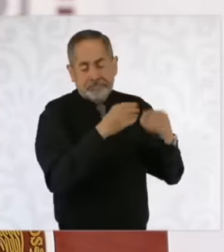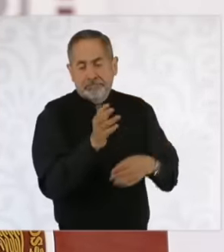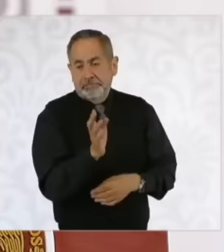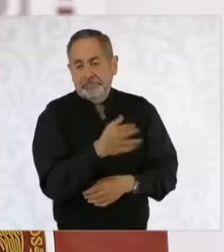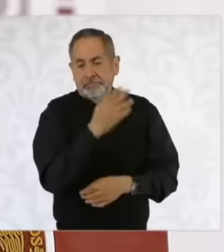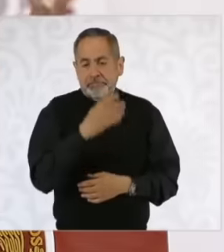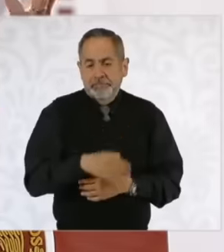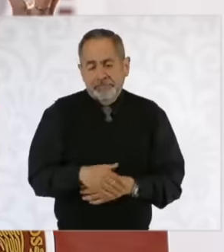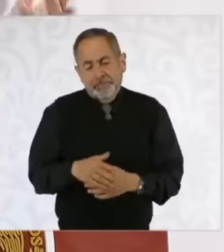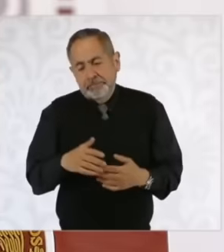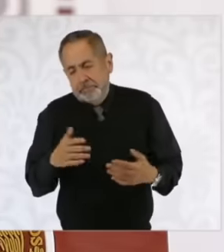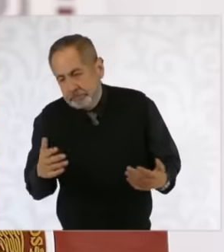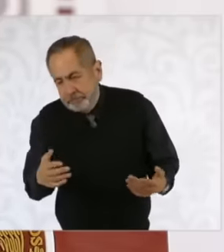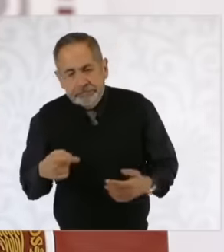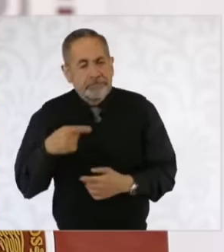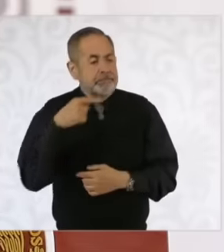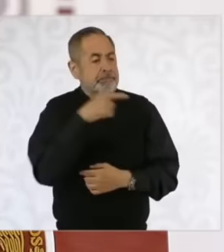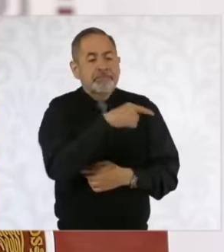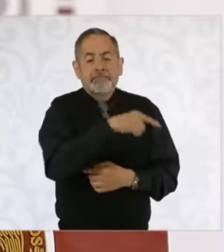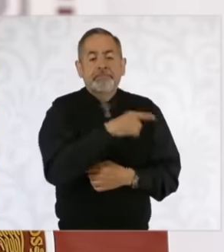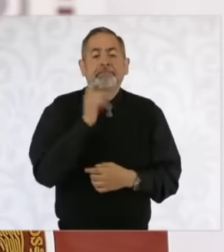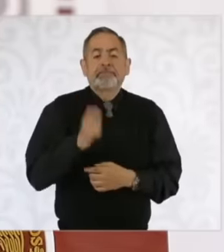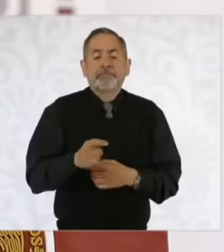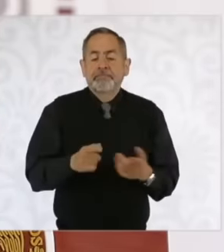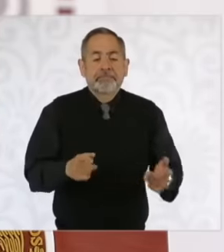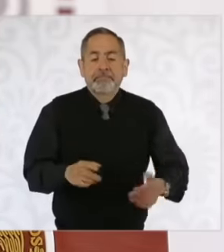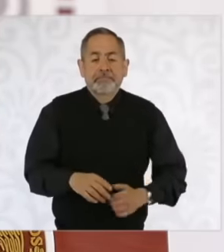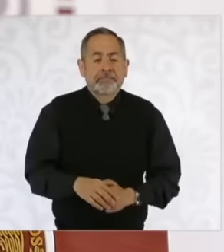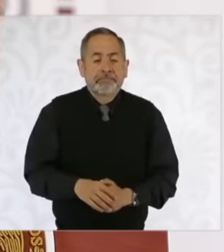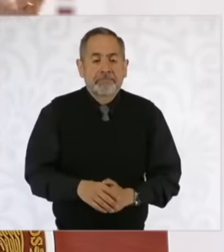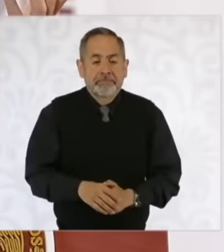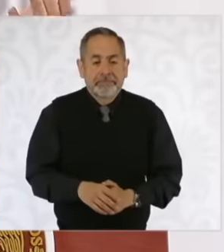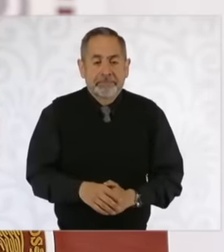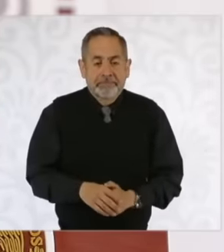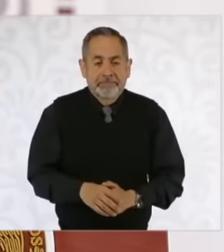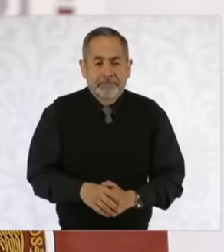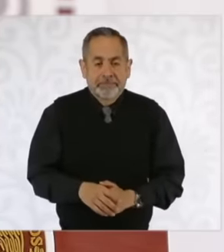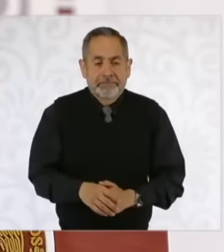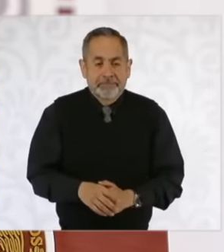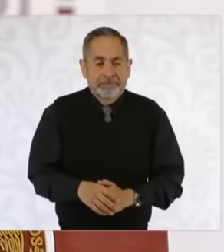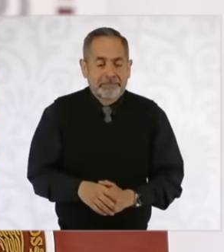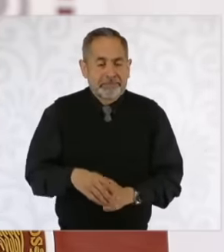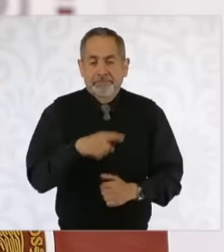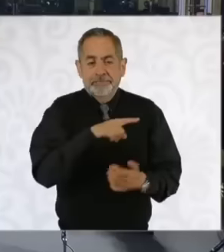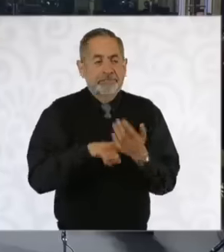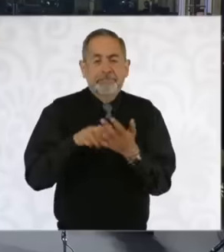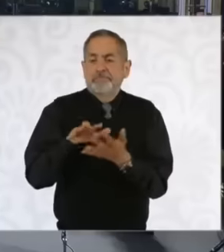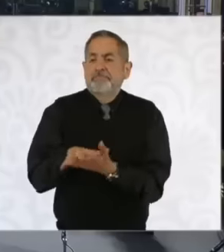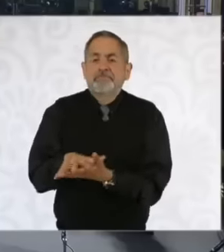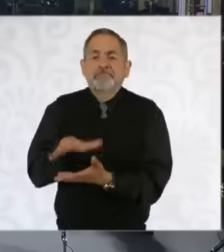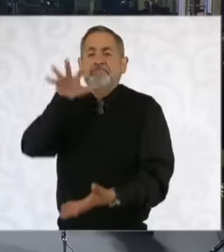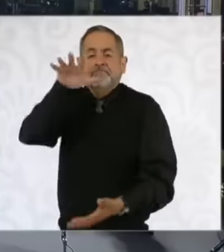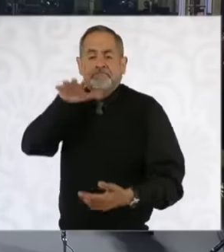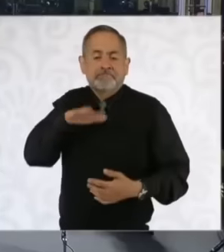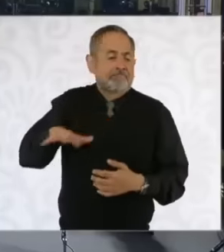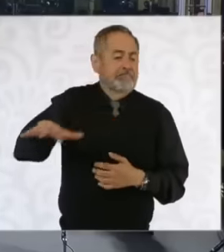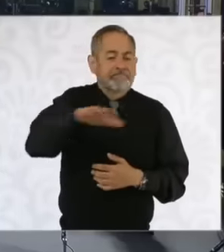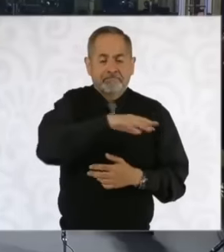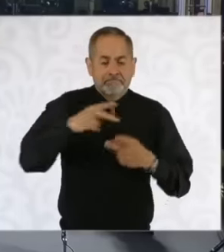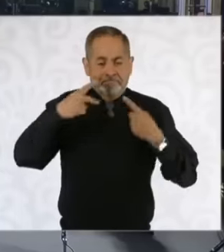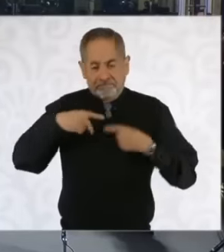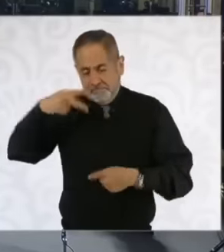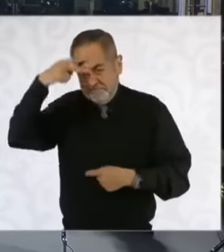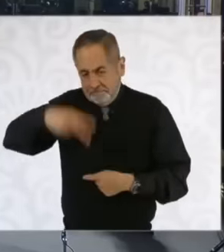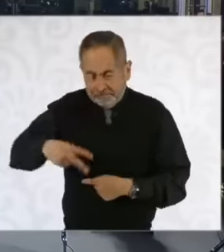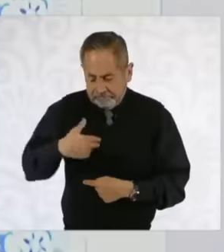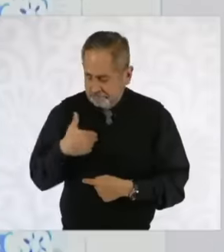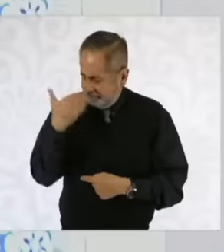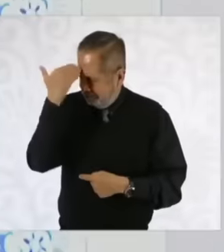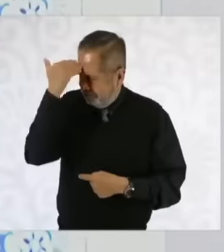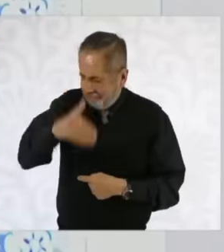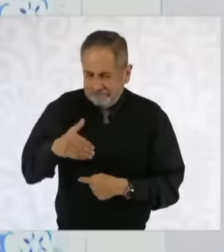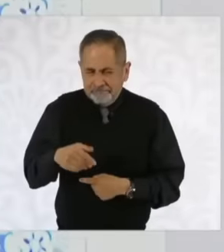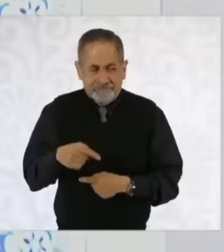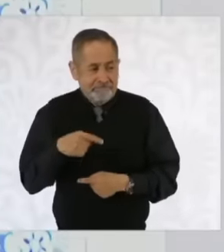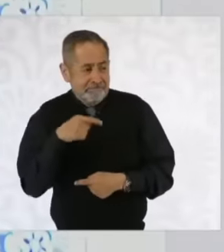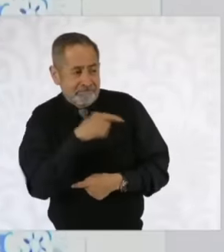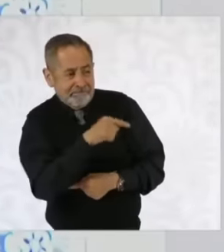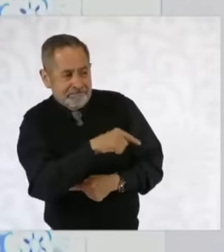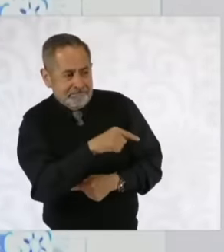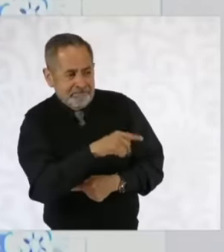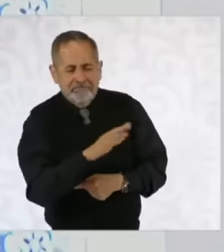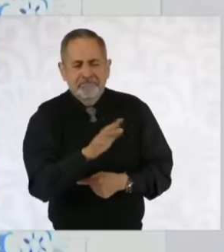only now because the majority of the people are aware that what they want are not days at